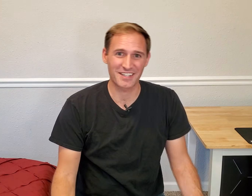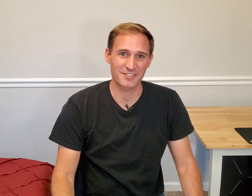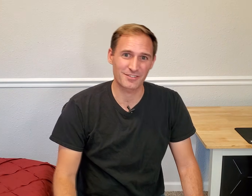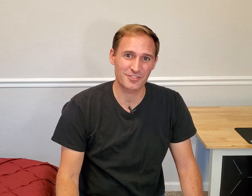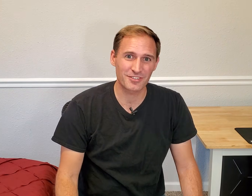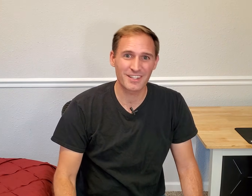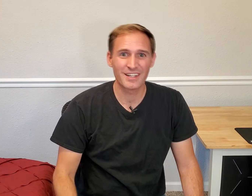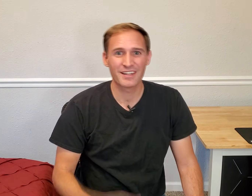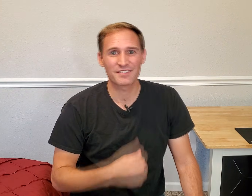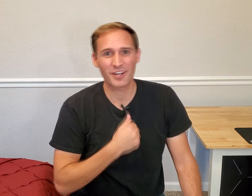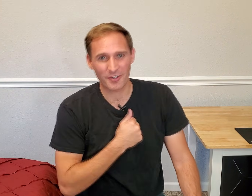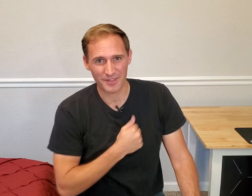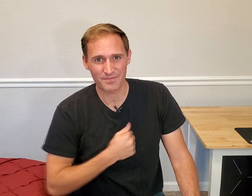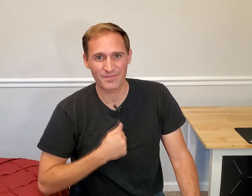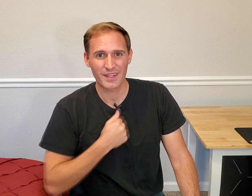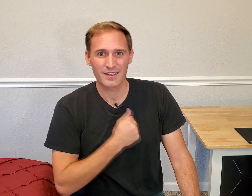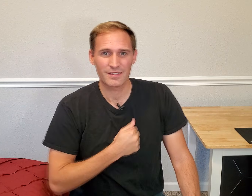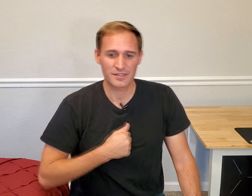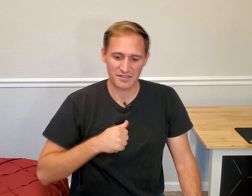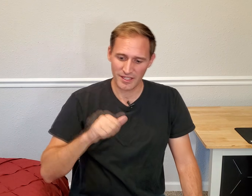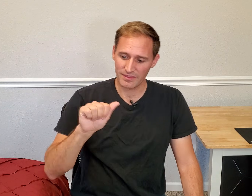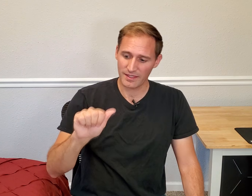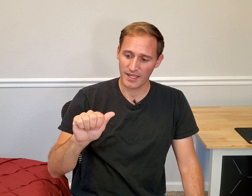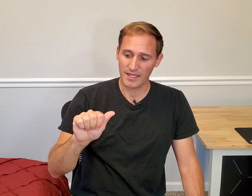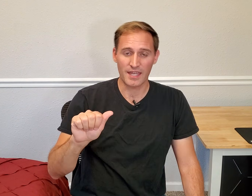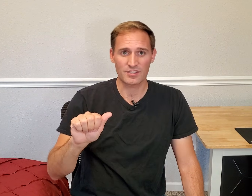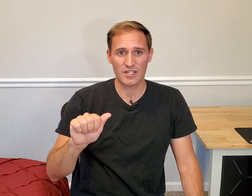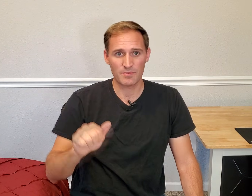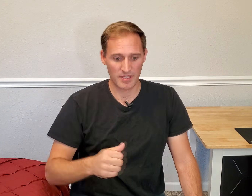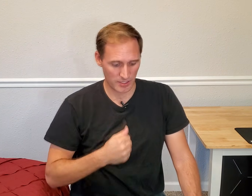less controversial, 'sorry'. You just take the "A" handshape and you